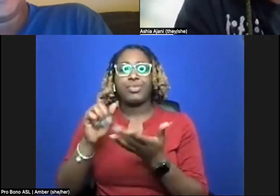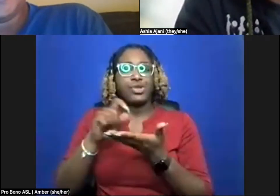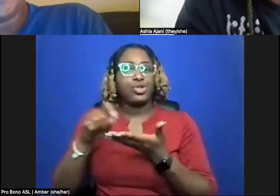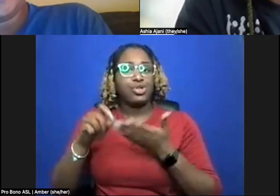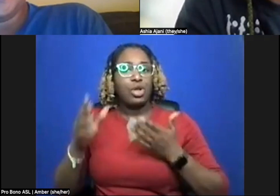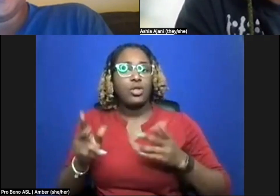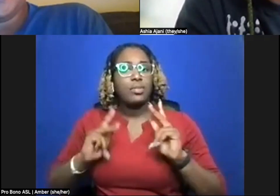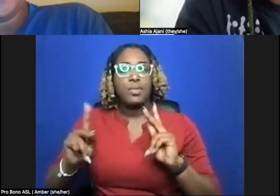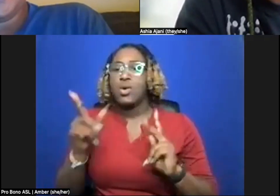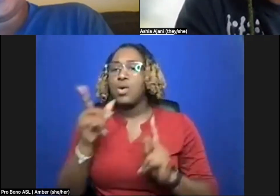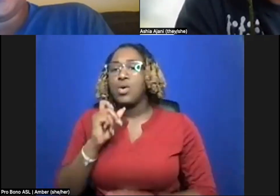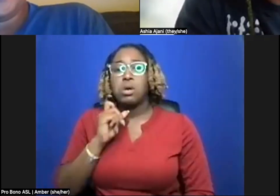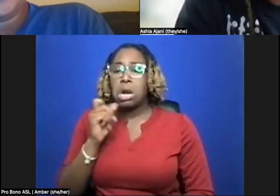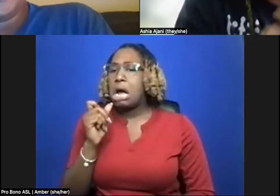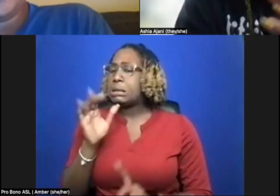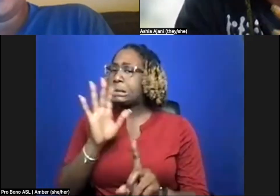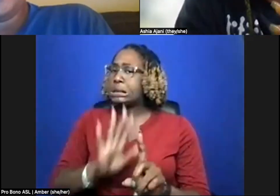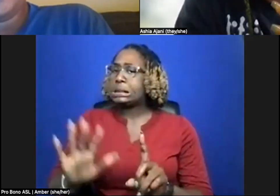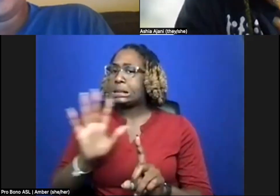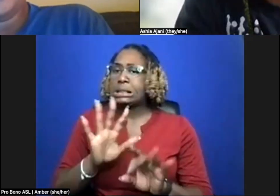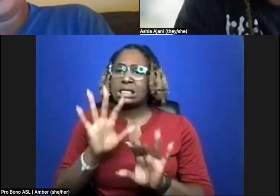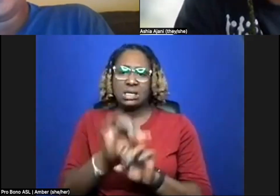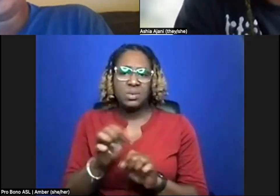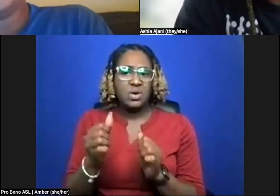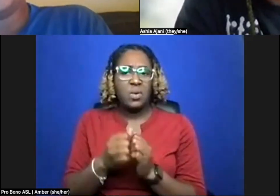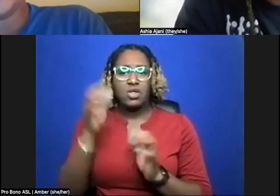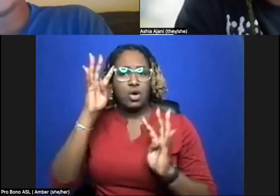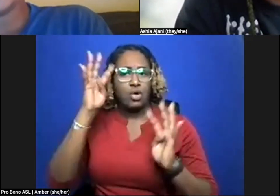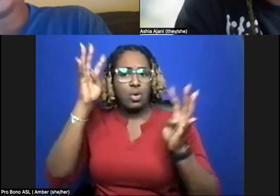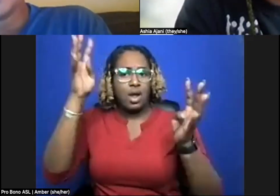really like familiar with like creative processes, it's really great to hear just